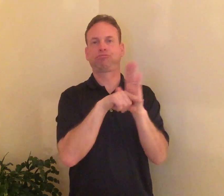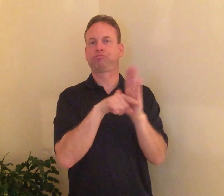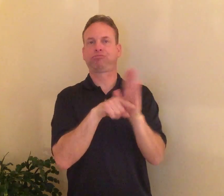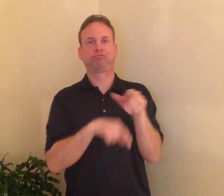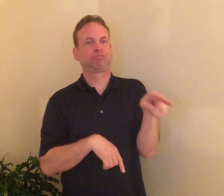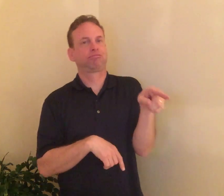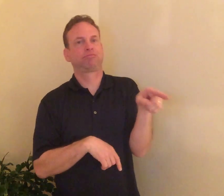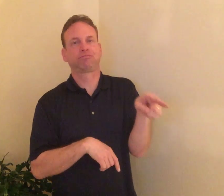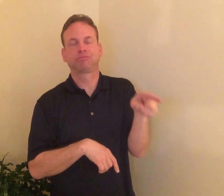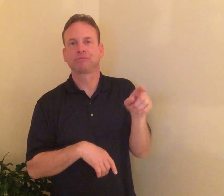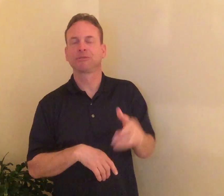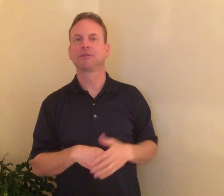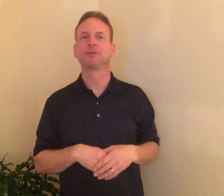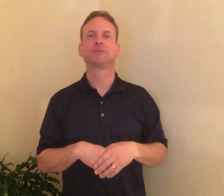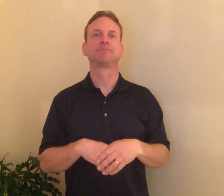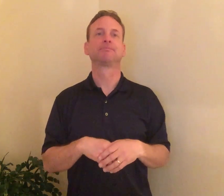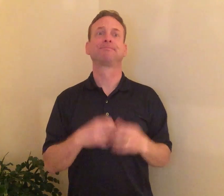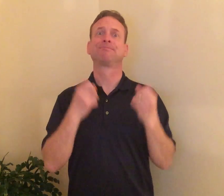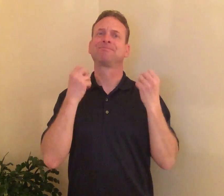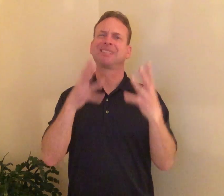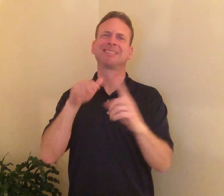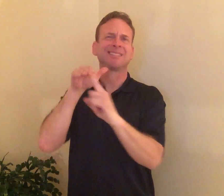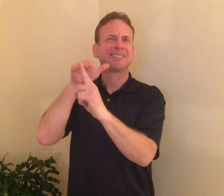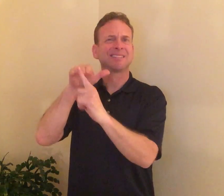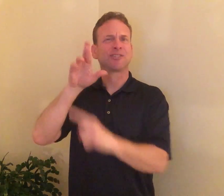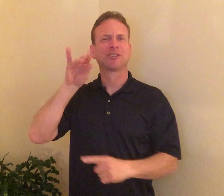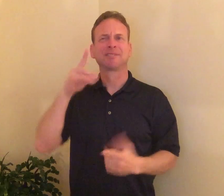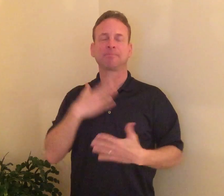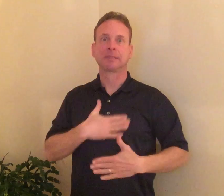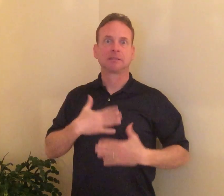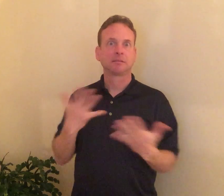The responses were very negative about the spoken language agencies.